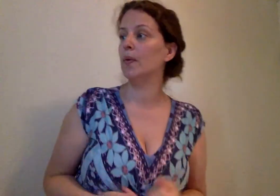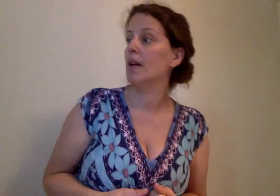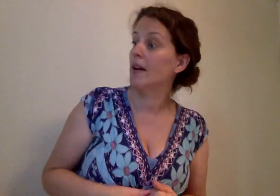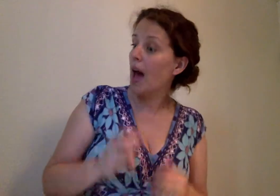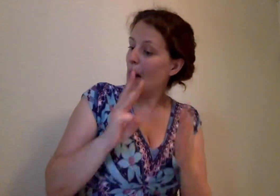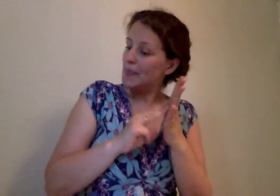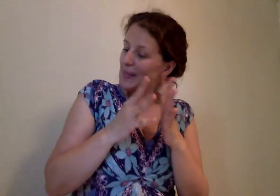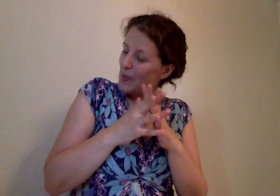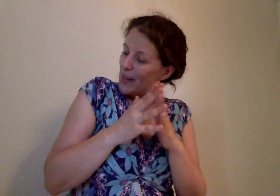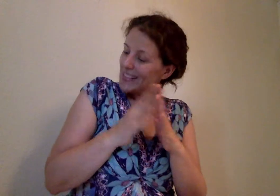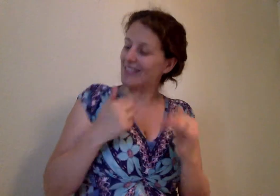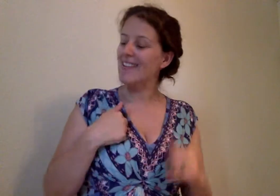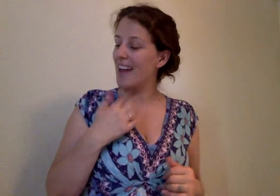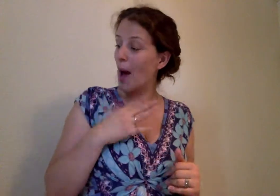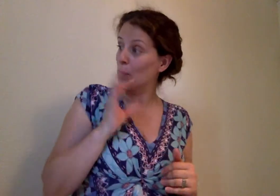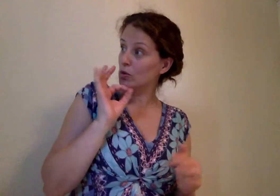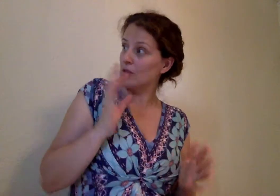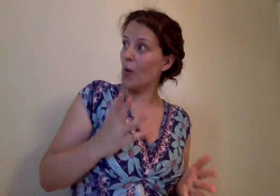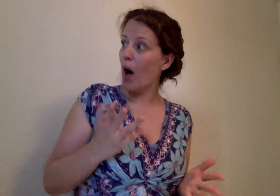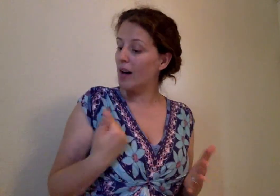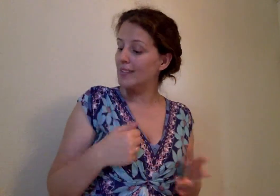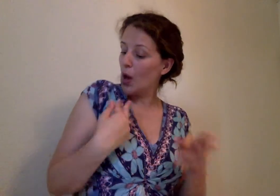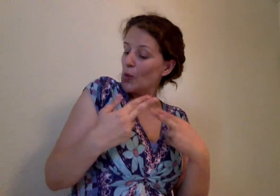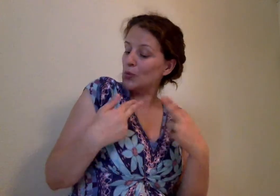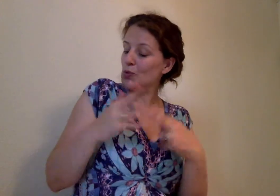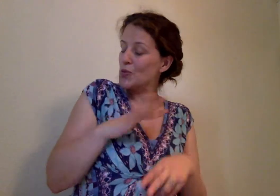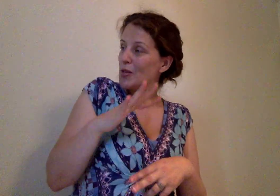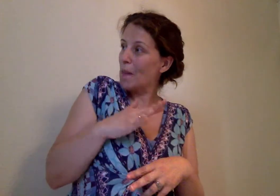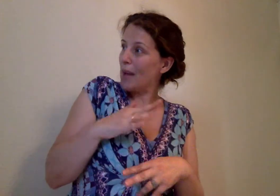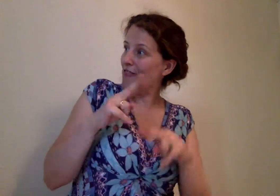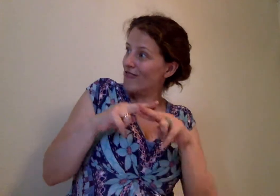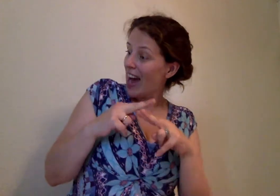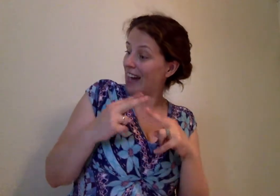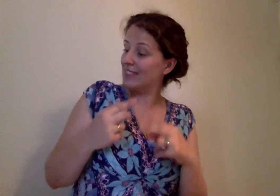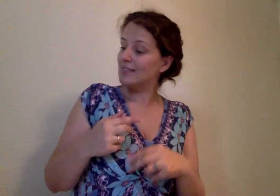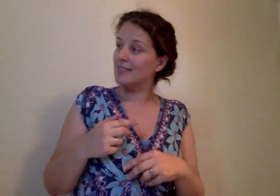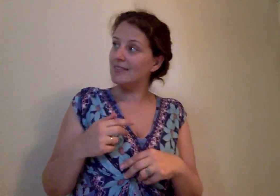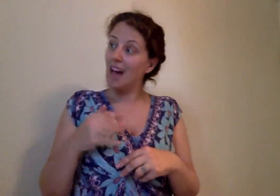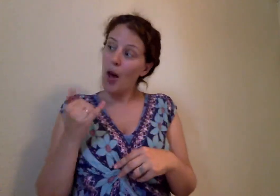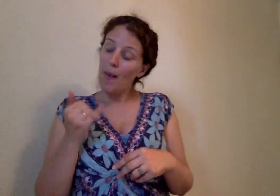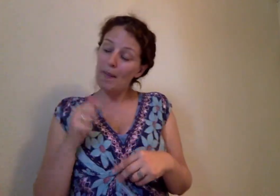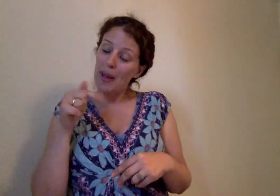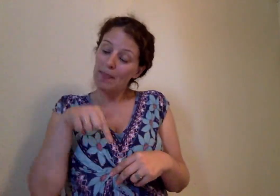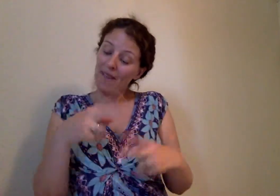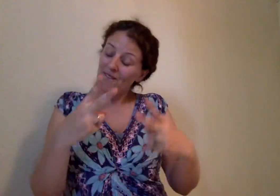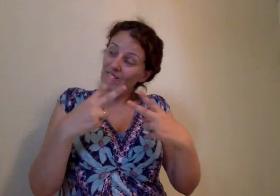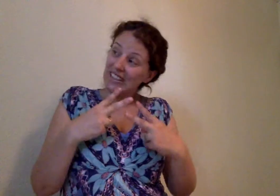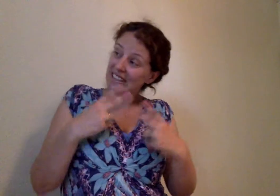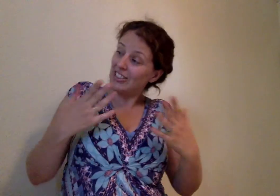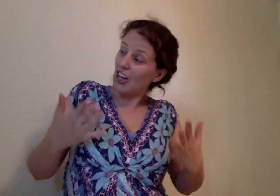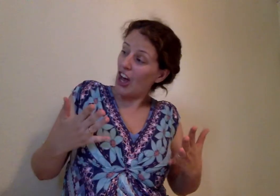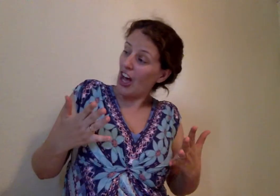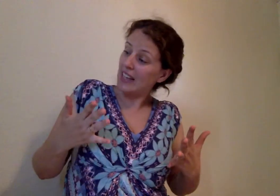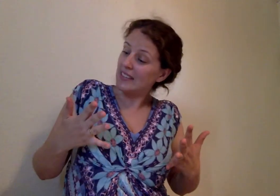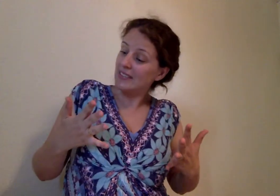"So Mr Weston I wanted to ask, any news about Frank, is he visiting tonight?"